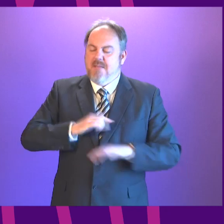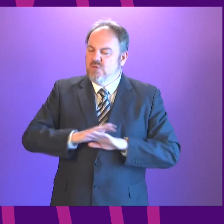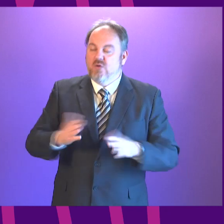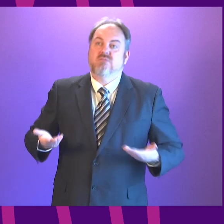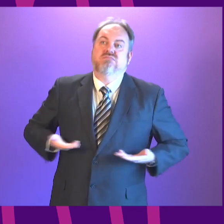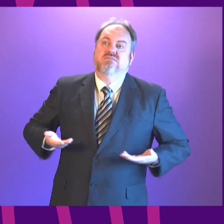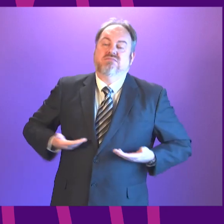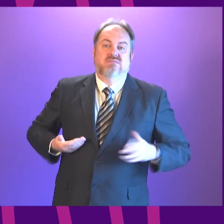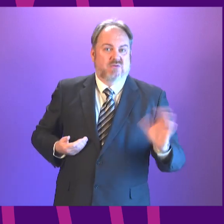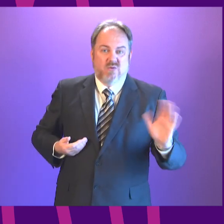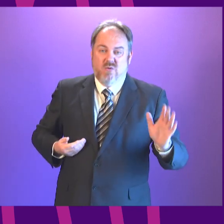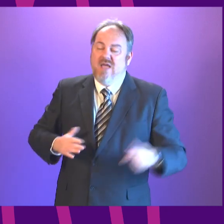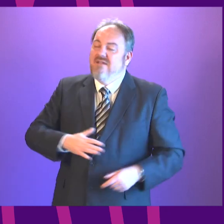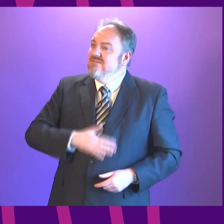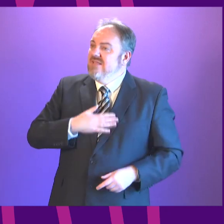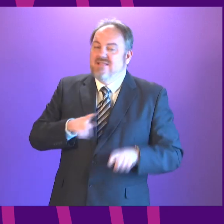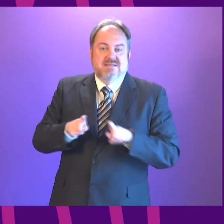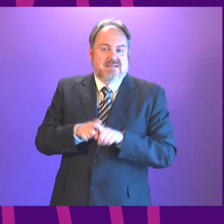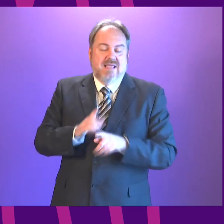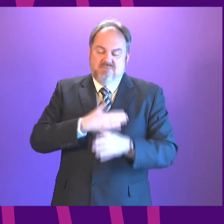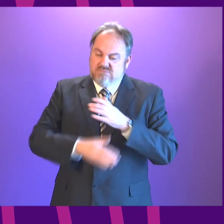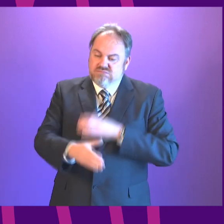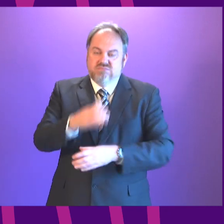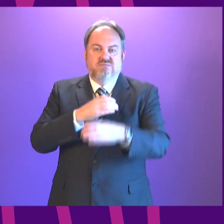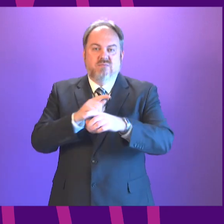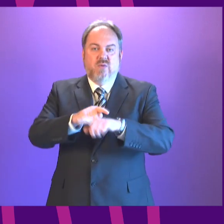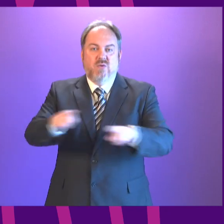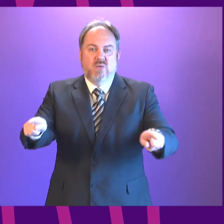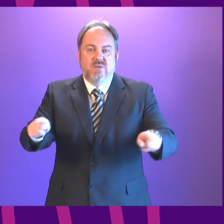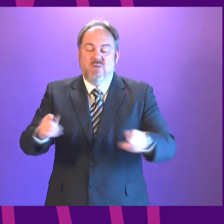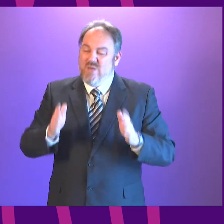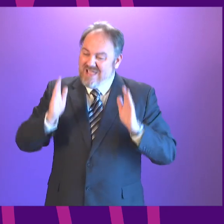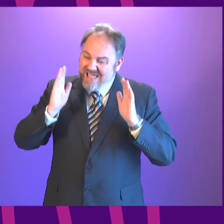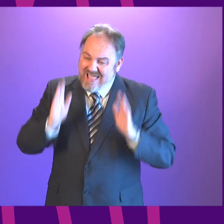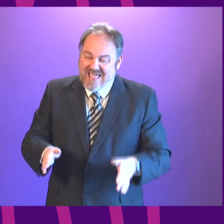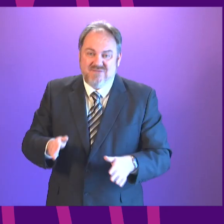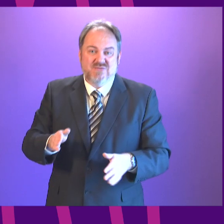I feel it, as everyone else does. However, it is necessary to keep ourselves and our